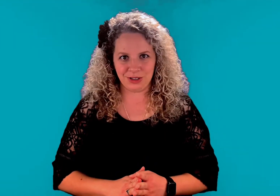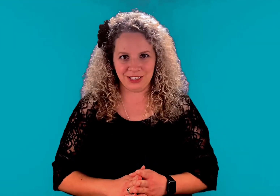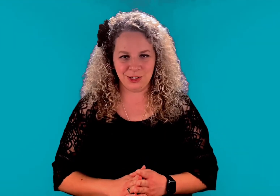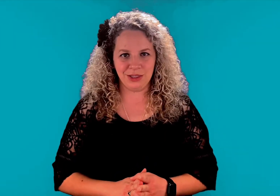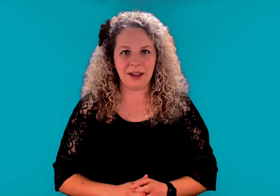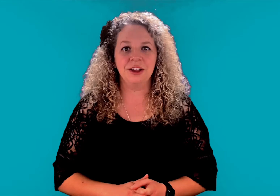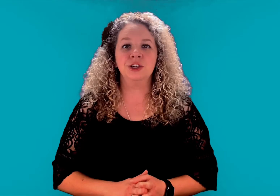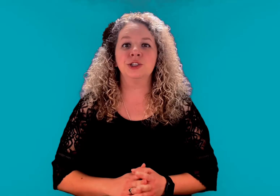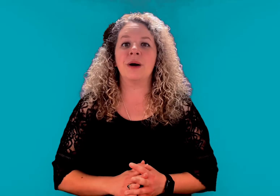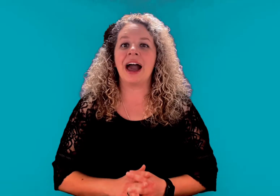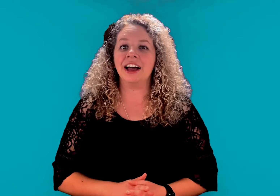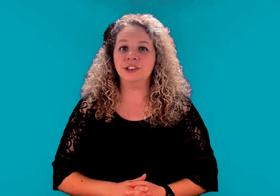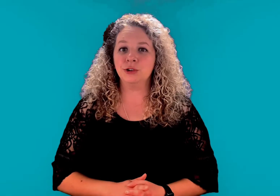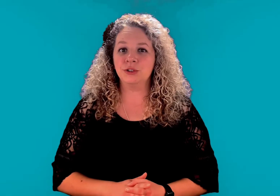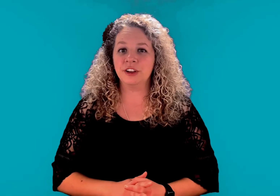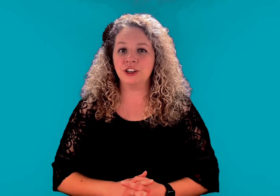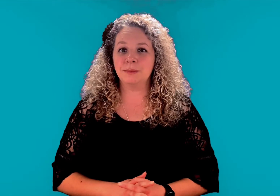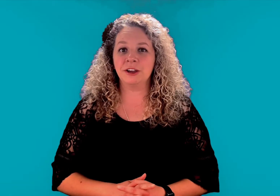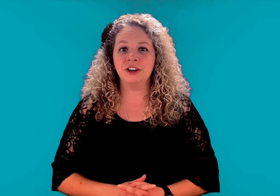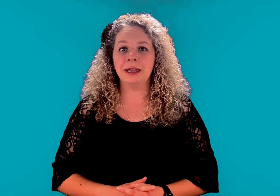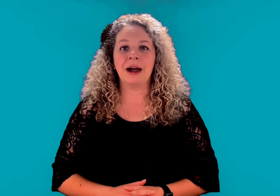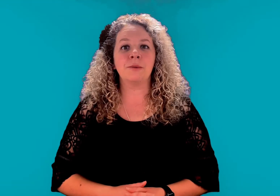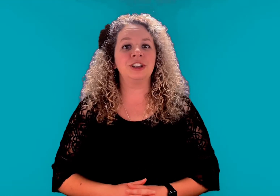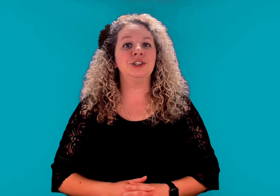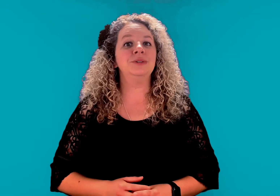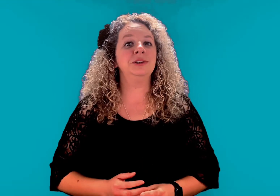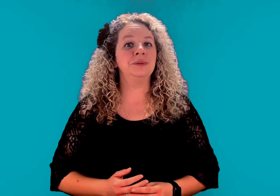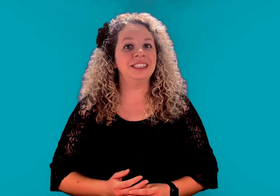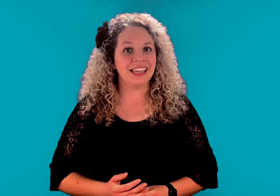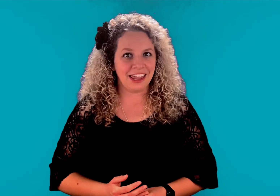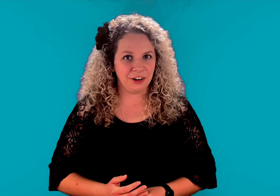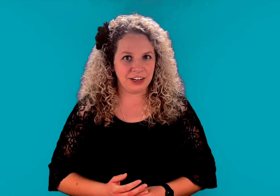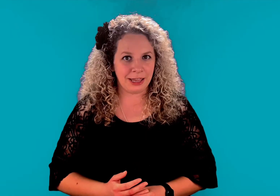to do that. So as you go to fingerspell your name, I want you to say your name,